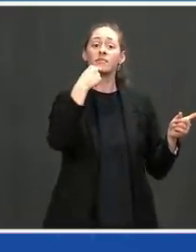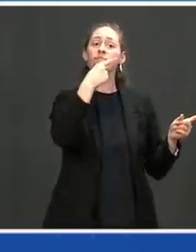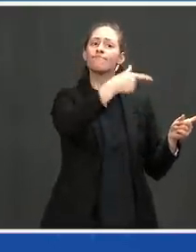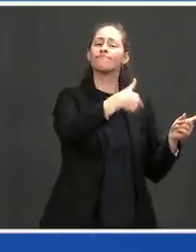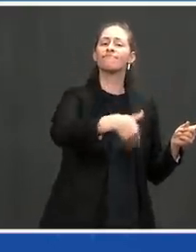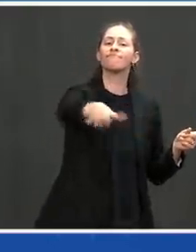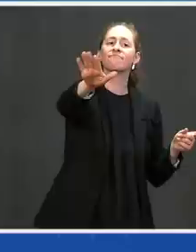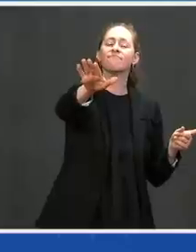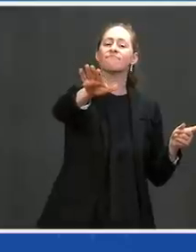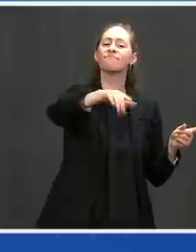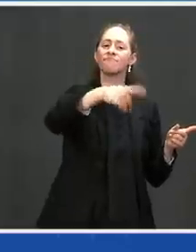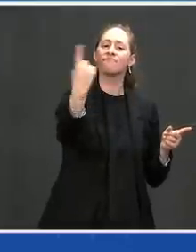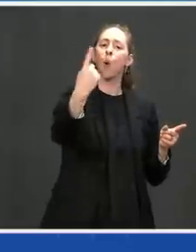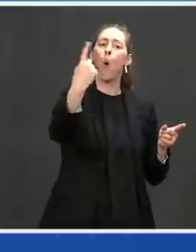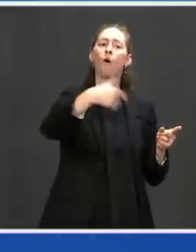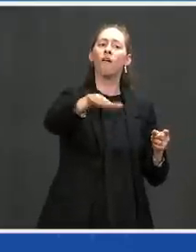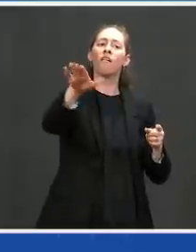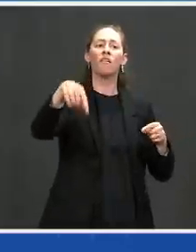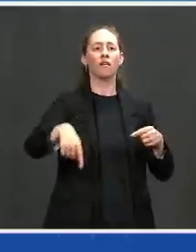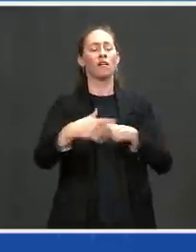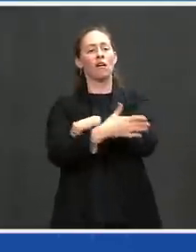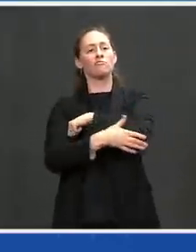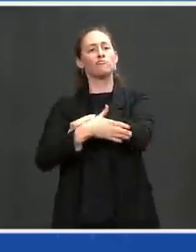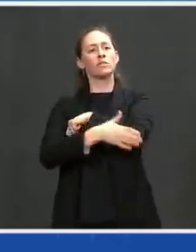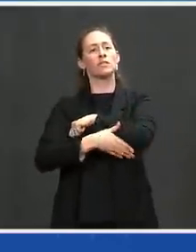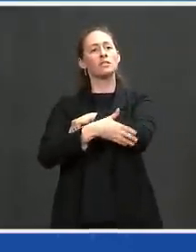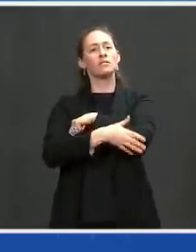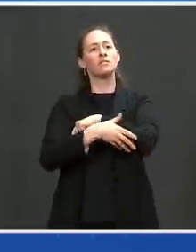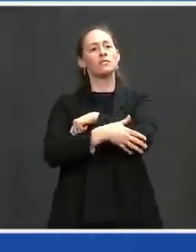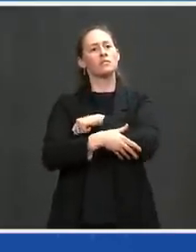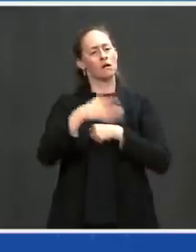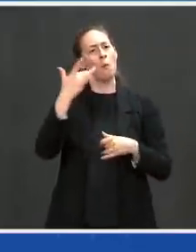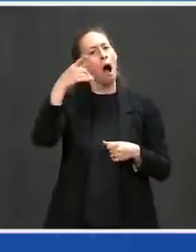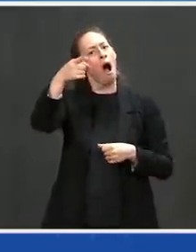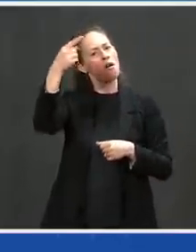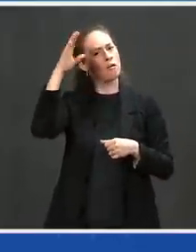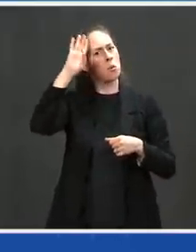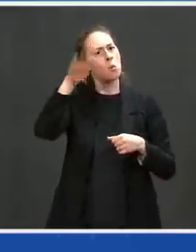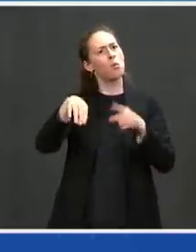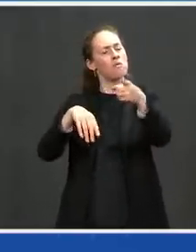deporting unaccompanied minors like her son. That's why she sent him alone from Honduras.